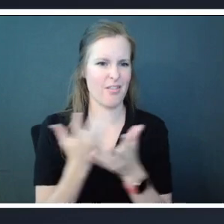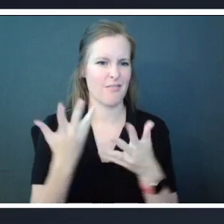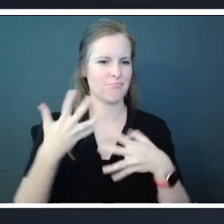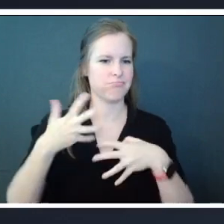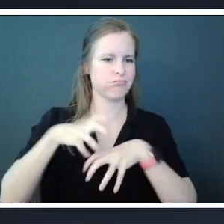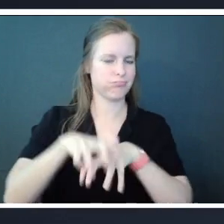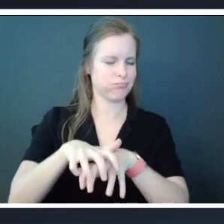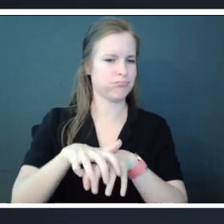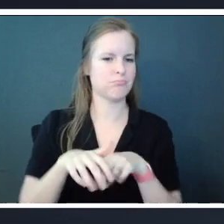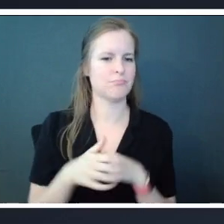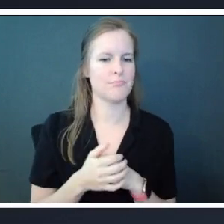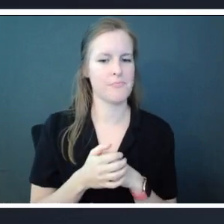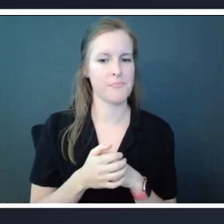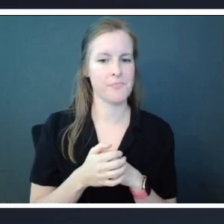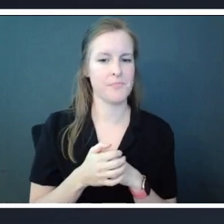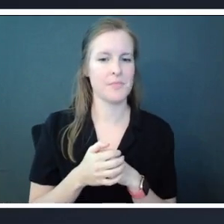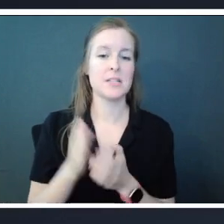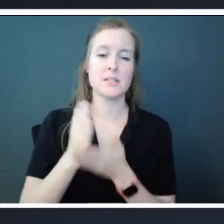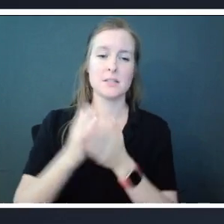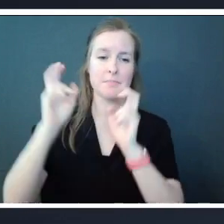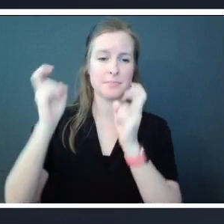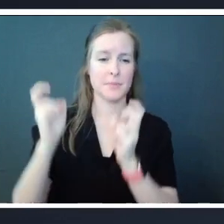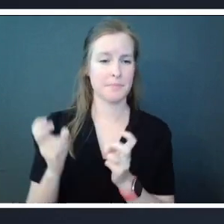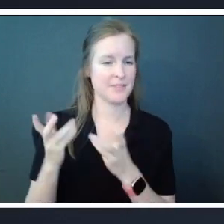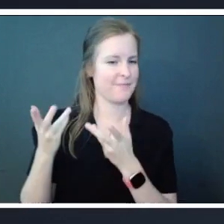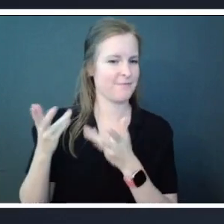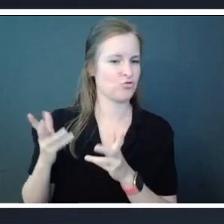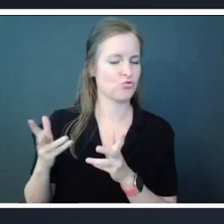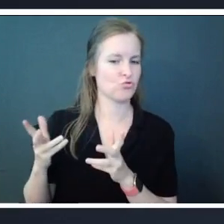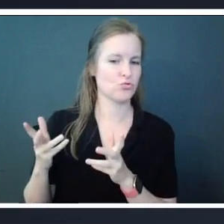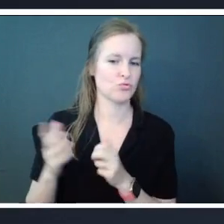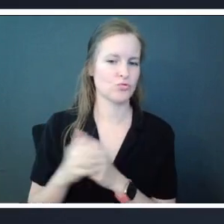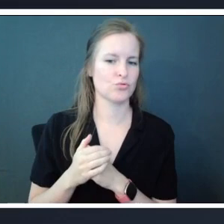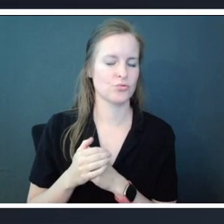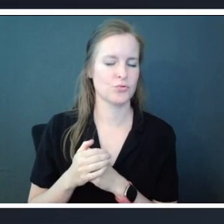we've done. If you have topics where you're thinking, I always have a hard time teaching